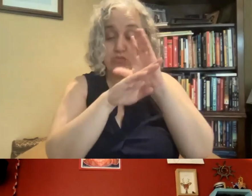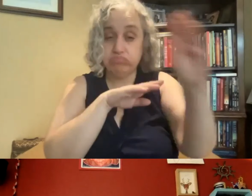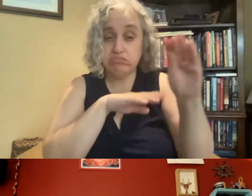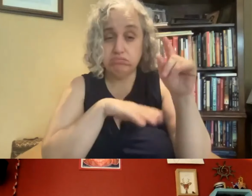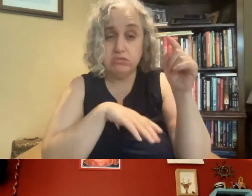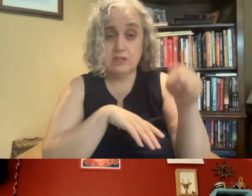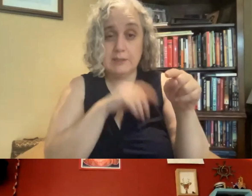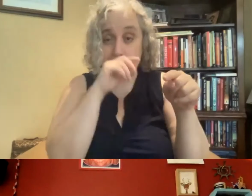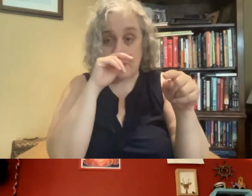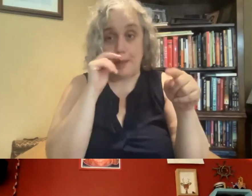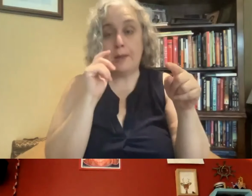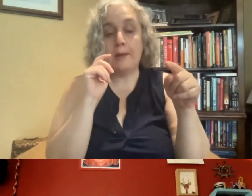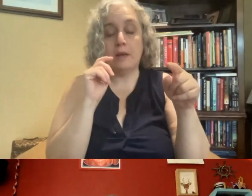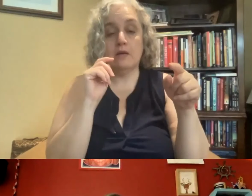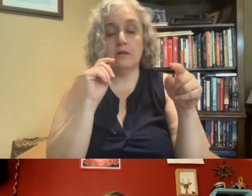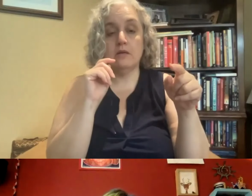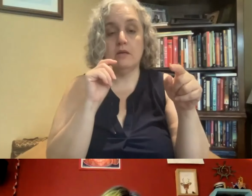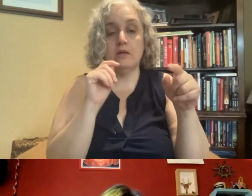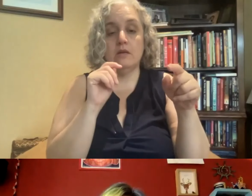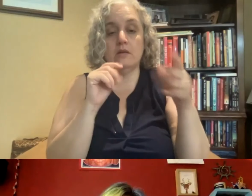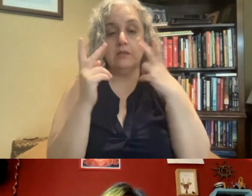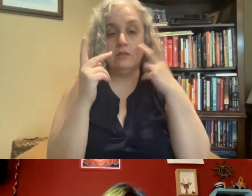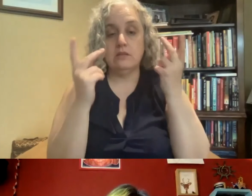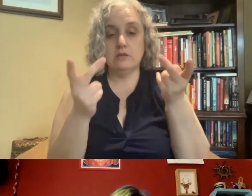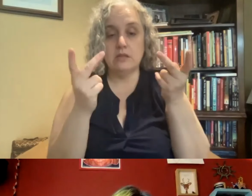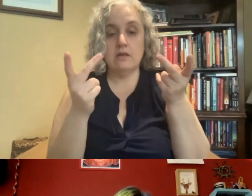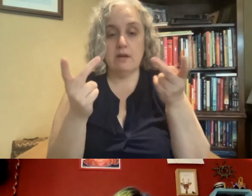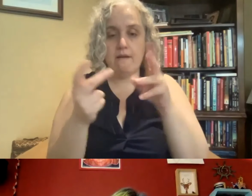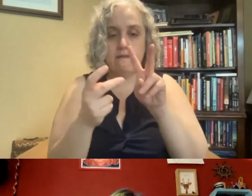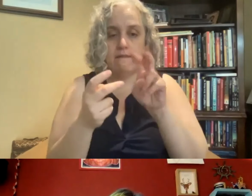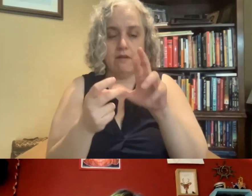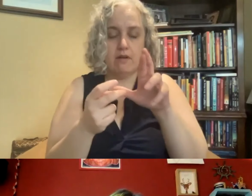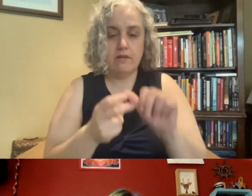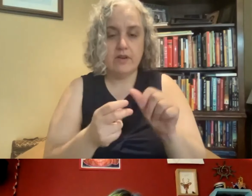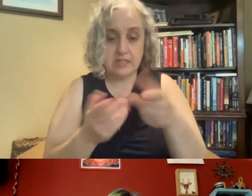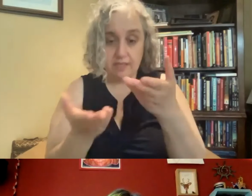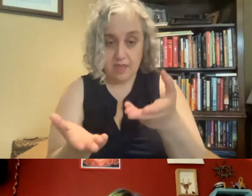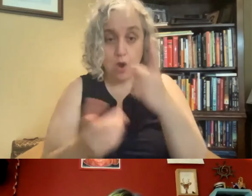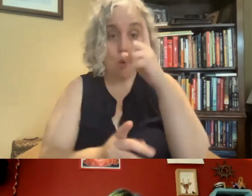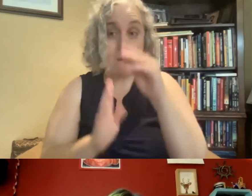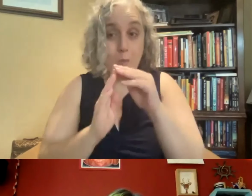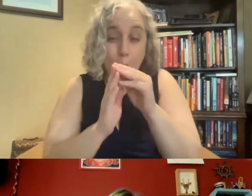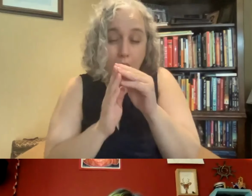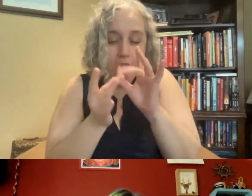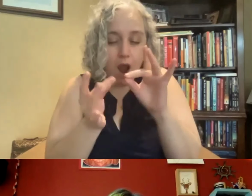Wendy Chisholm: Yeah. Then I see that various there and I think if I can just get one more point [OVERLAPPING]. Vera Roberts: Go ahead Wendy.